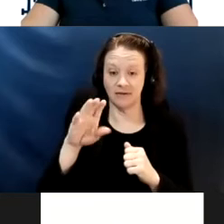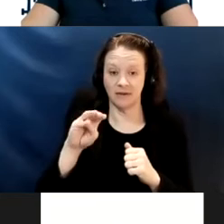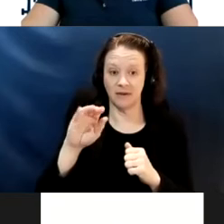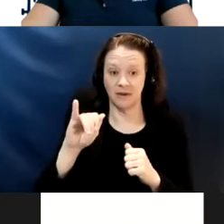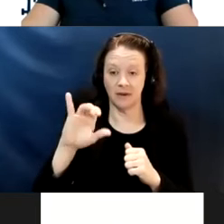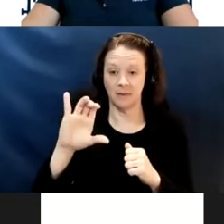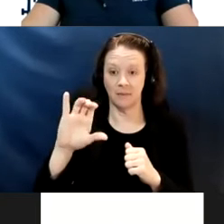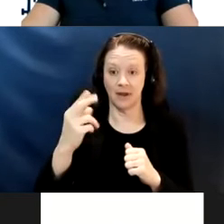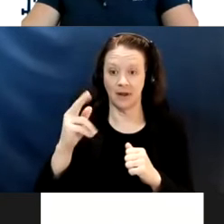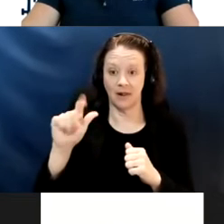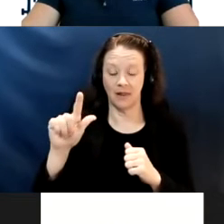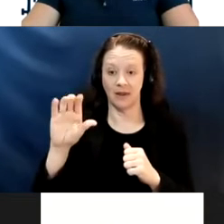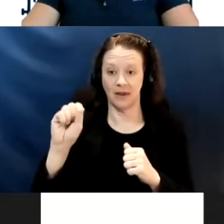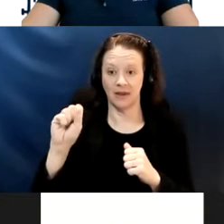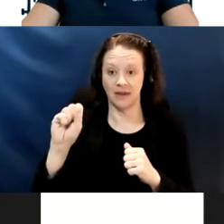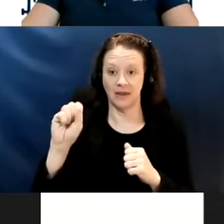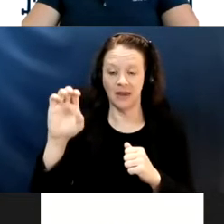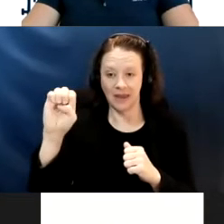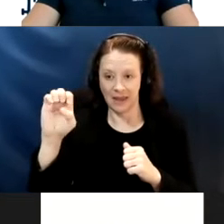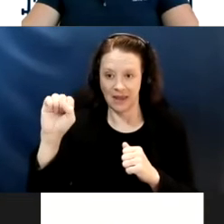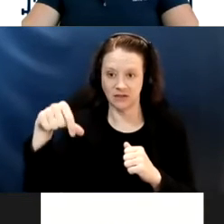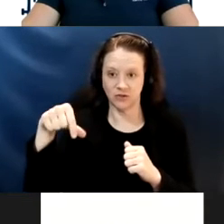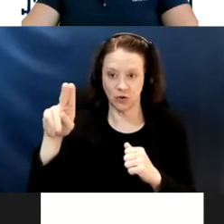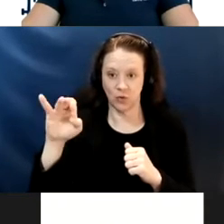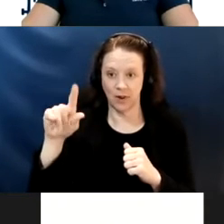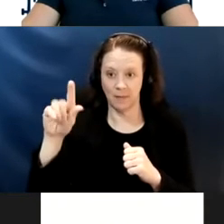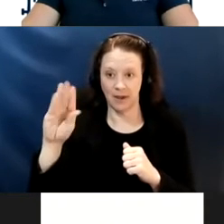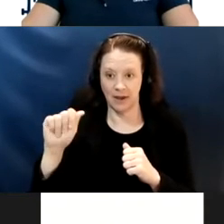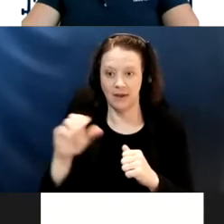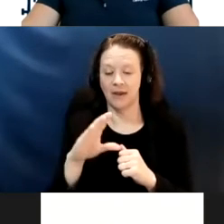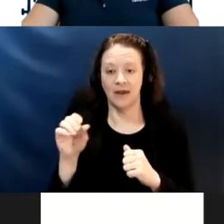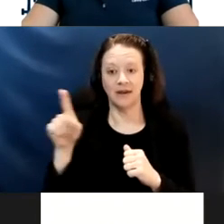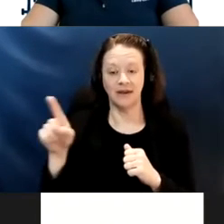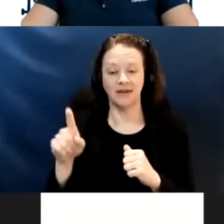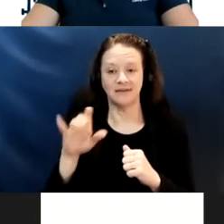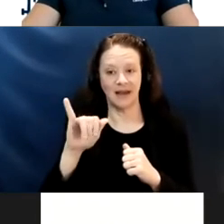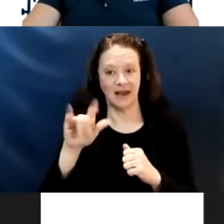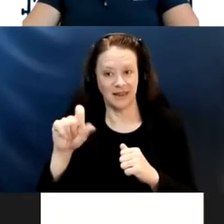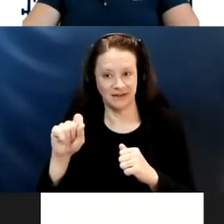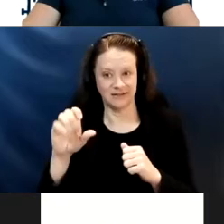He is one of our staff, our ILS staff, which is independent Living Services staff